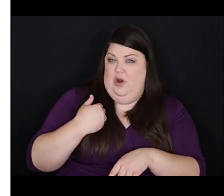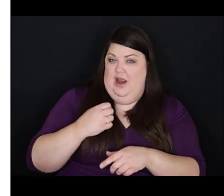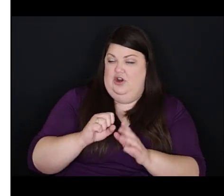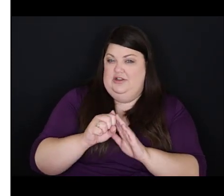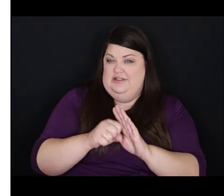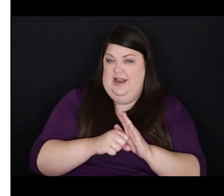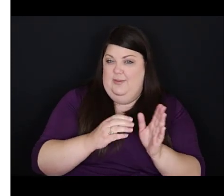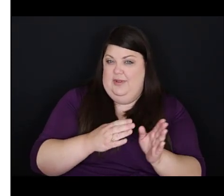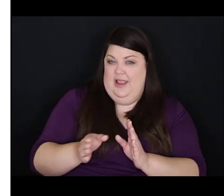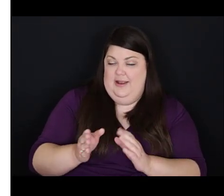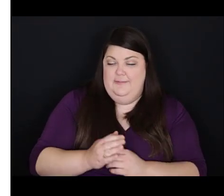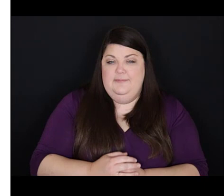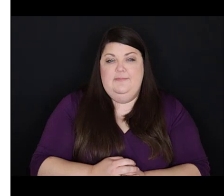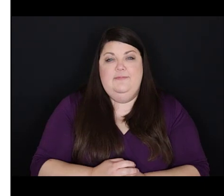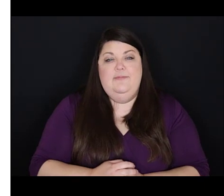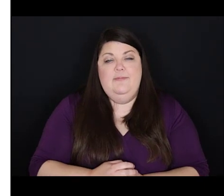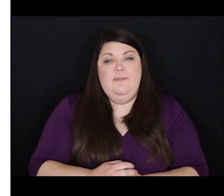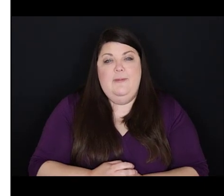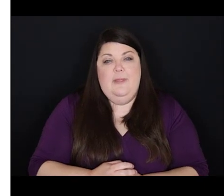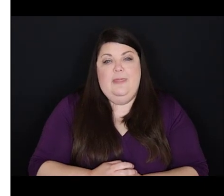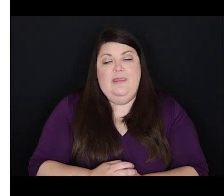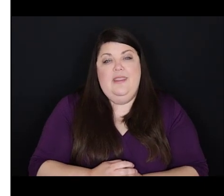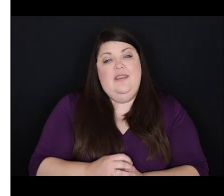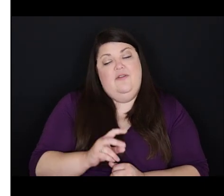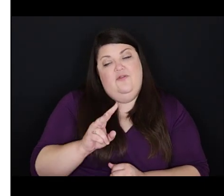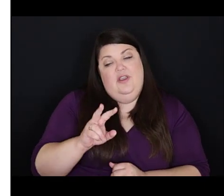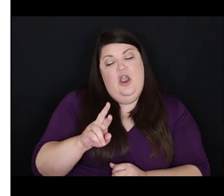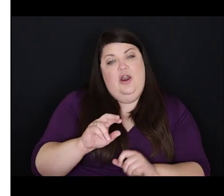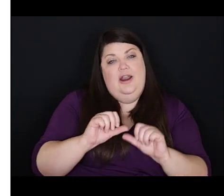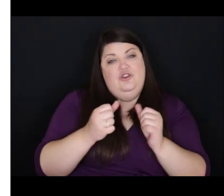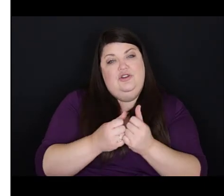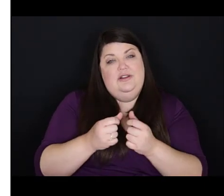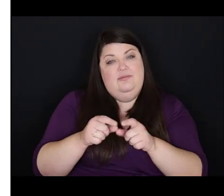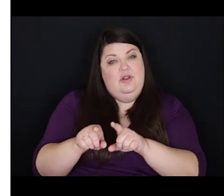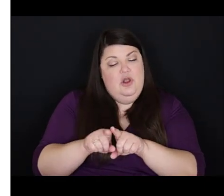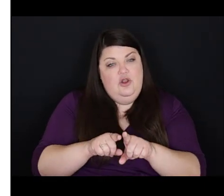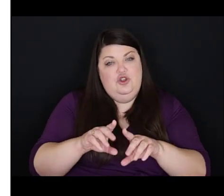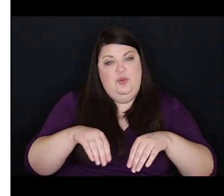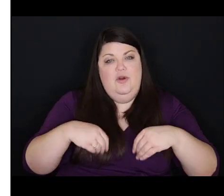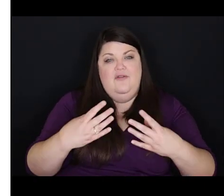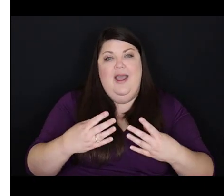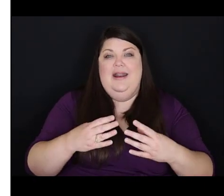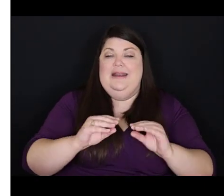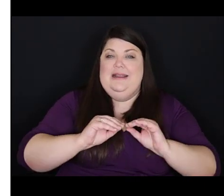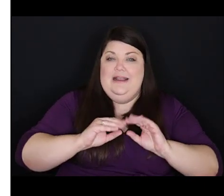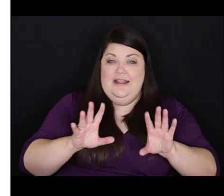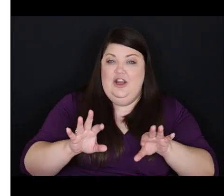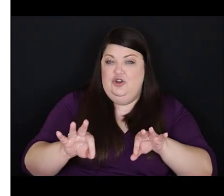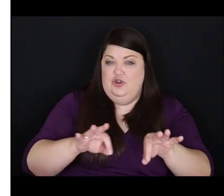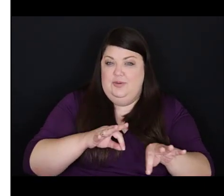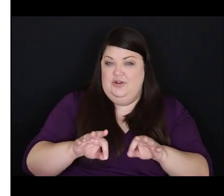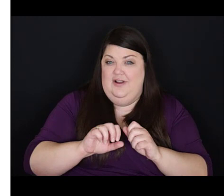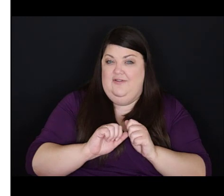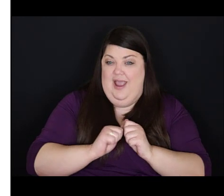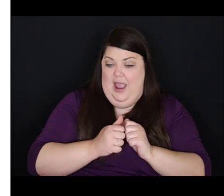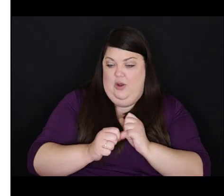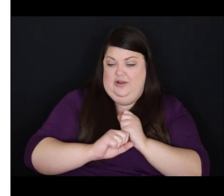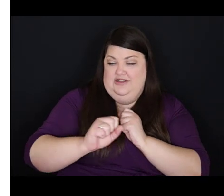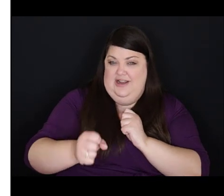VR agencies must also provide a clear description of how extended services will be provided in